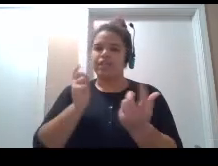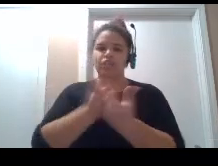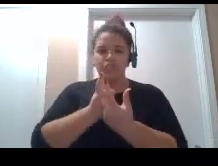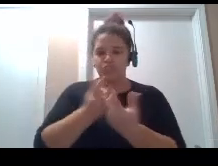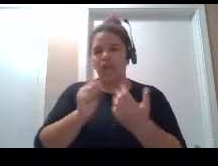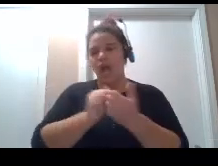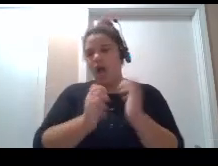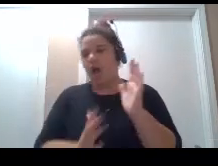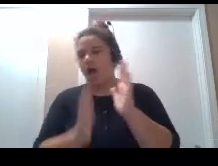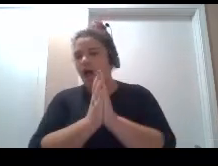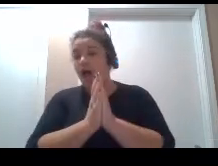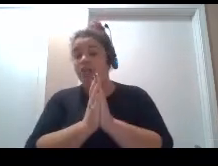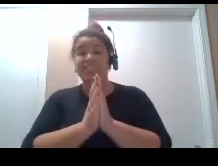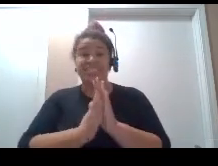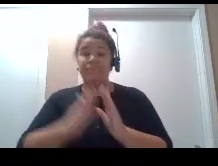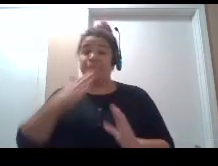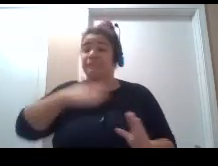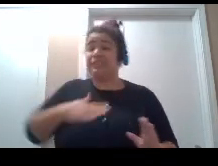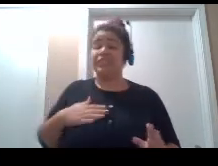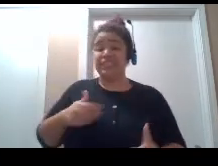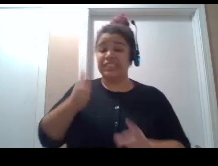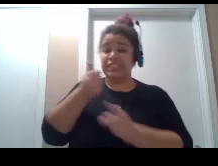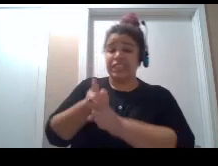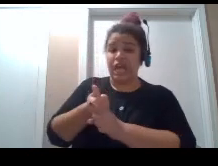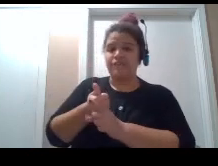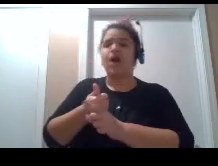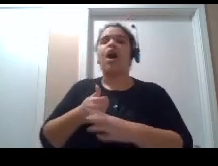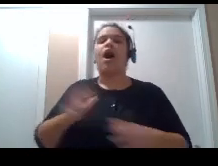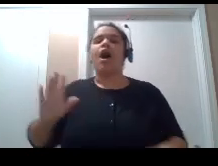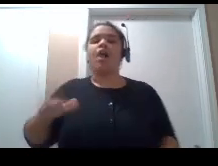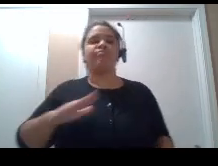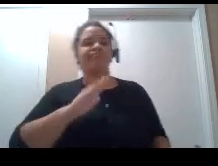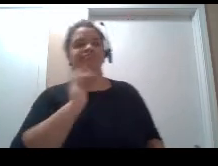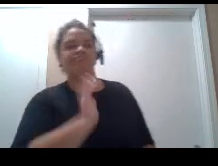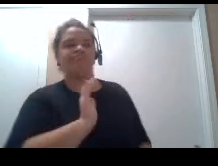and coordinate any accommodations with the candidate’s OOD Counselor.